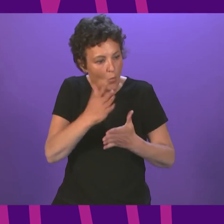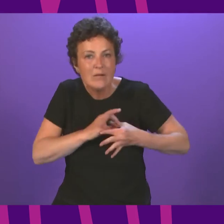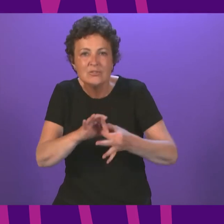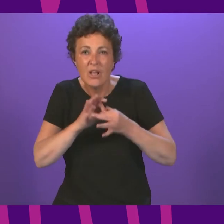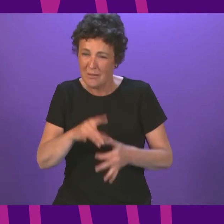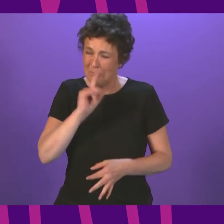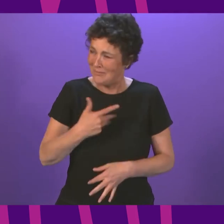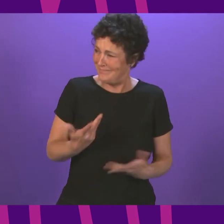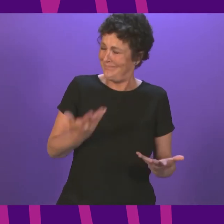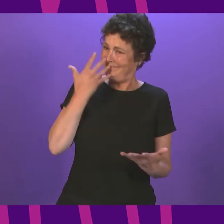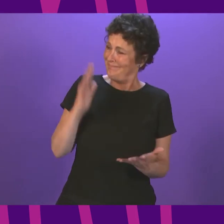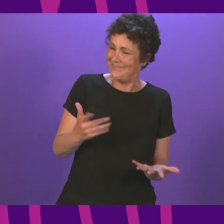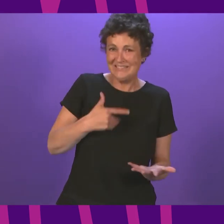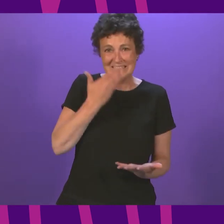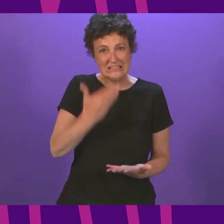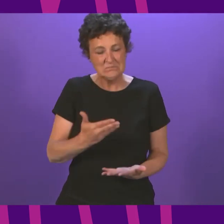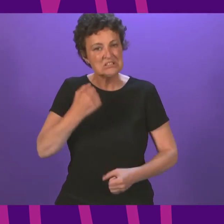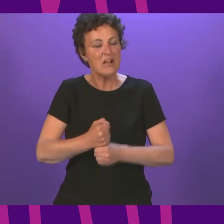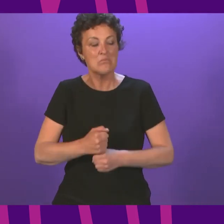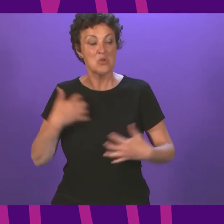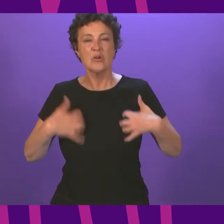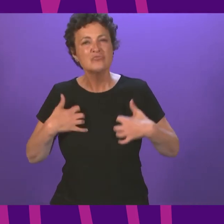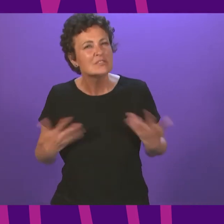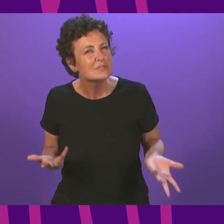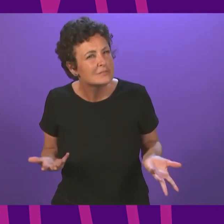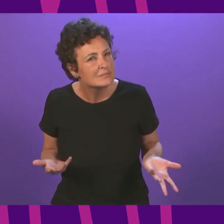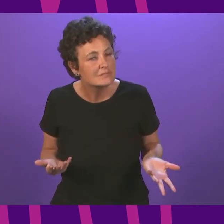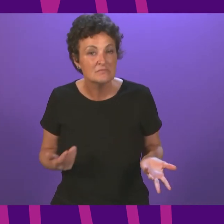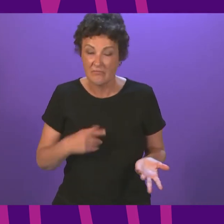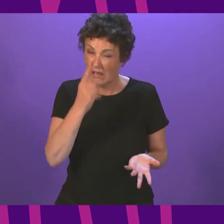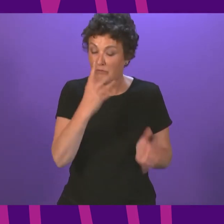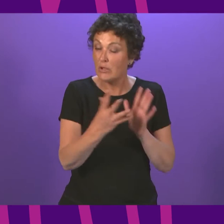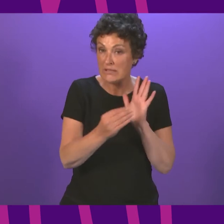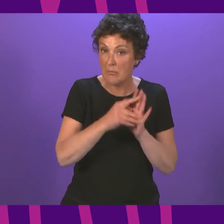as though the Government is willing to miss out on those opportunities. Private bus companies